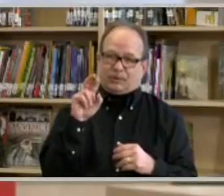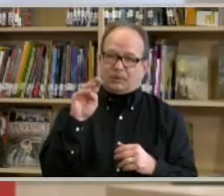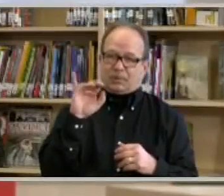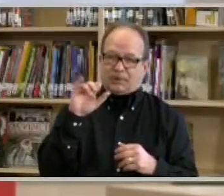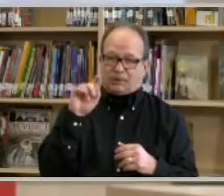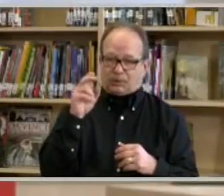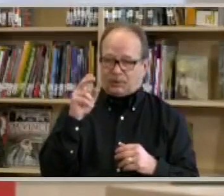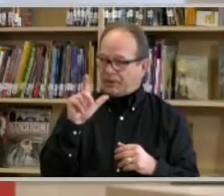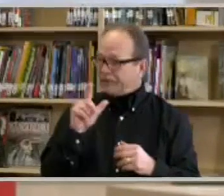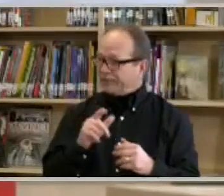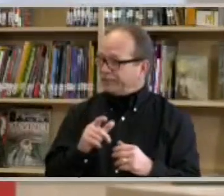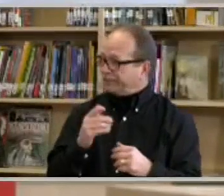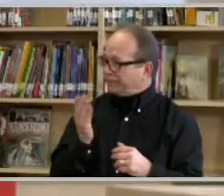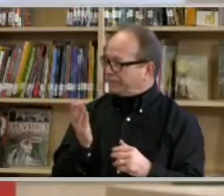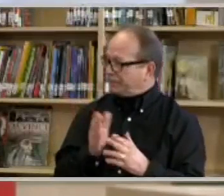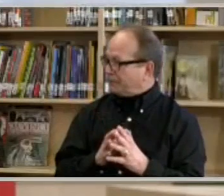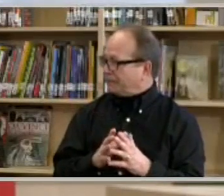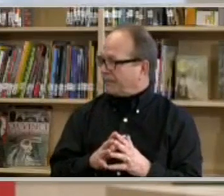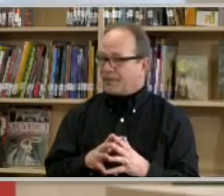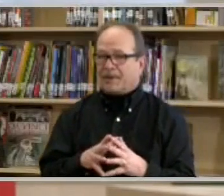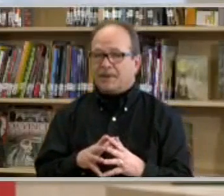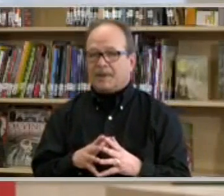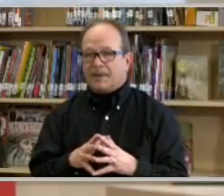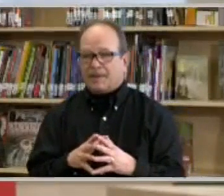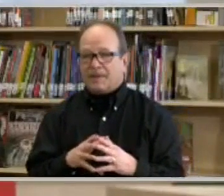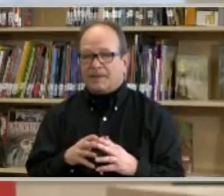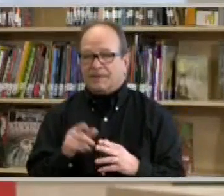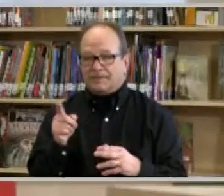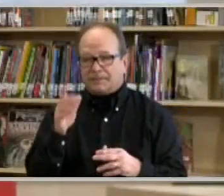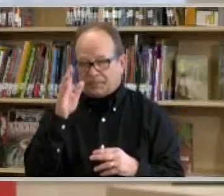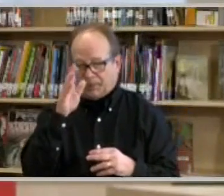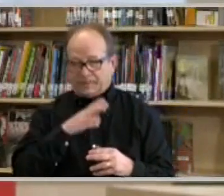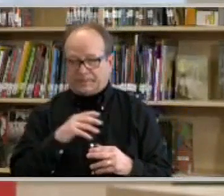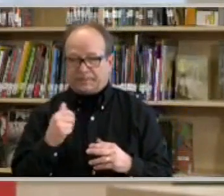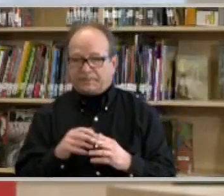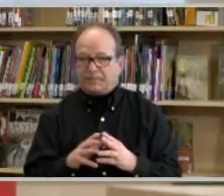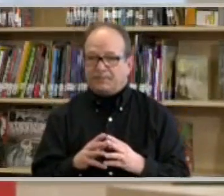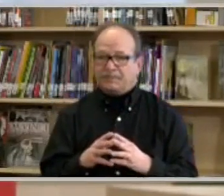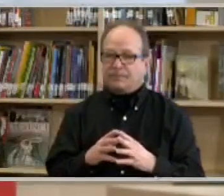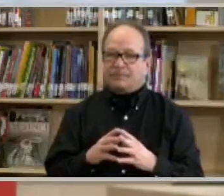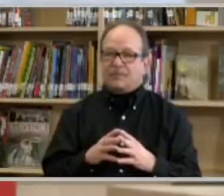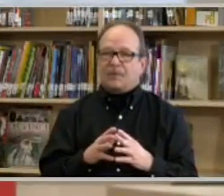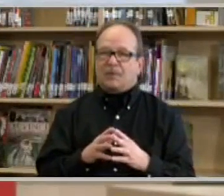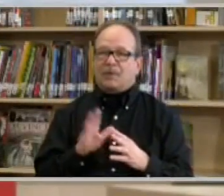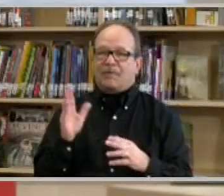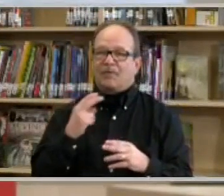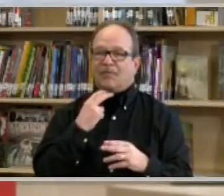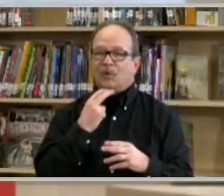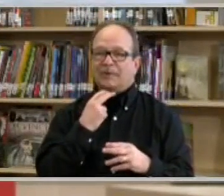INTERESTED, AND I KNOW DR. MITCHELL IS HERE THAT I KNOW